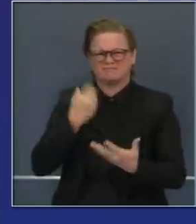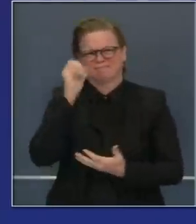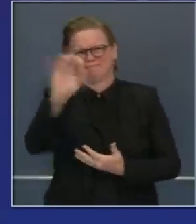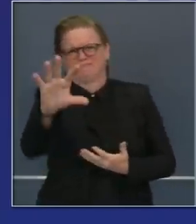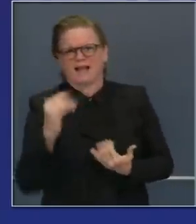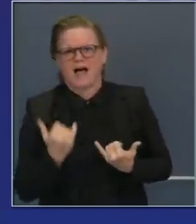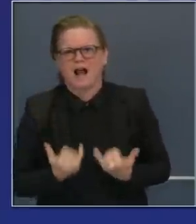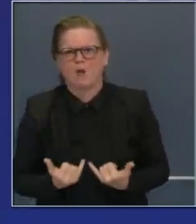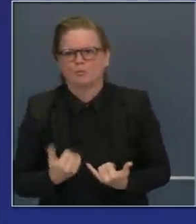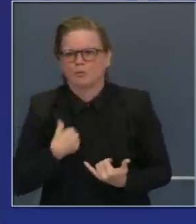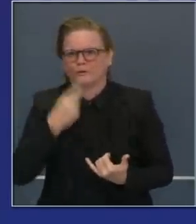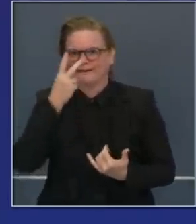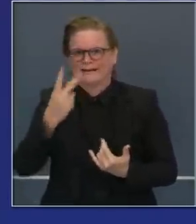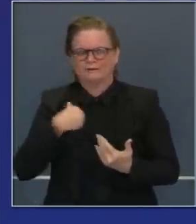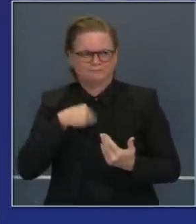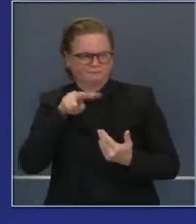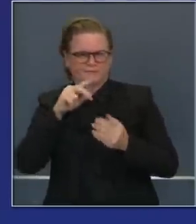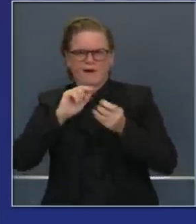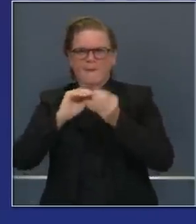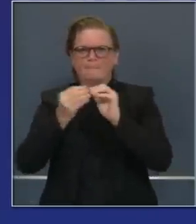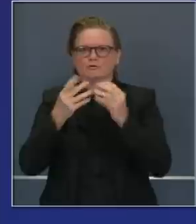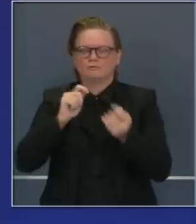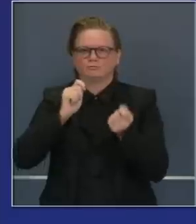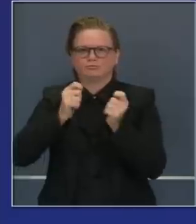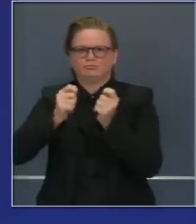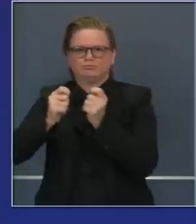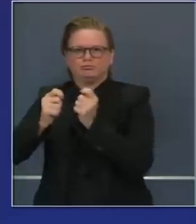MAKE MOVES. WE ARE DOING IT MUCH MORE